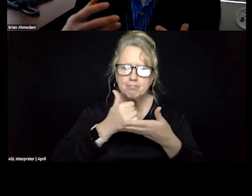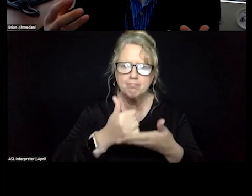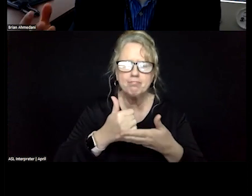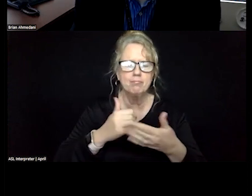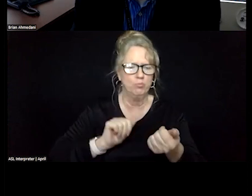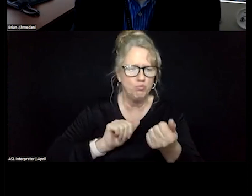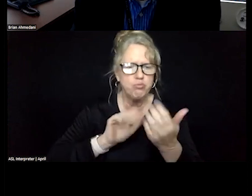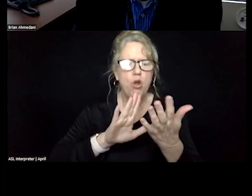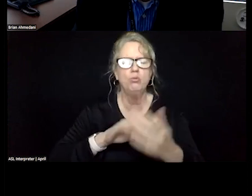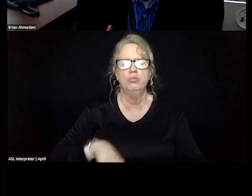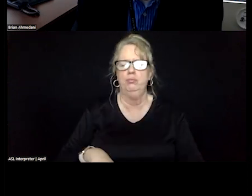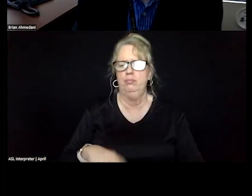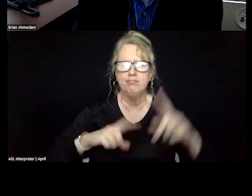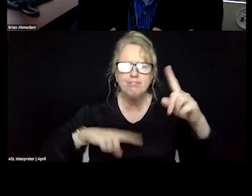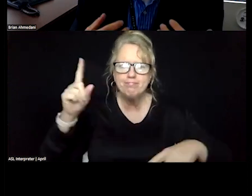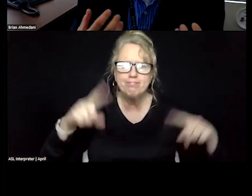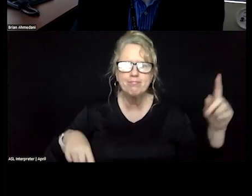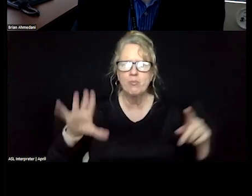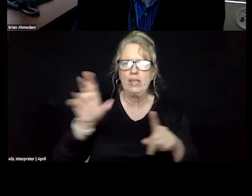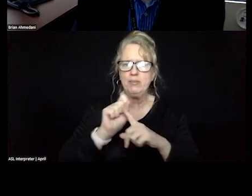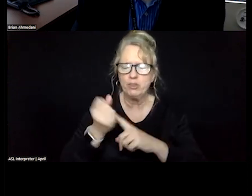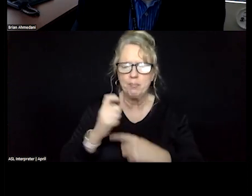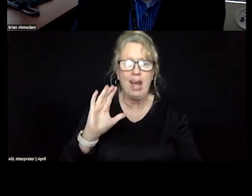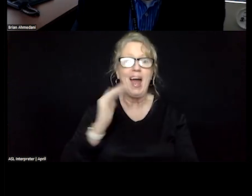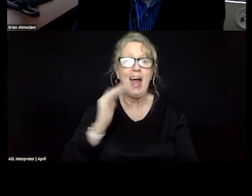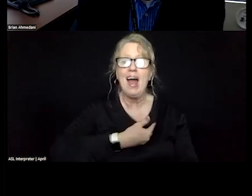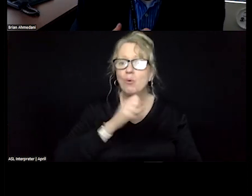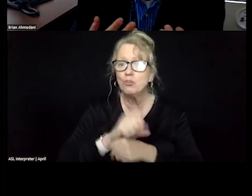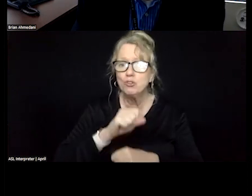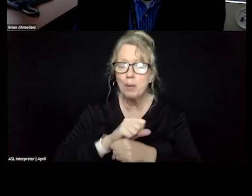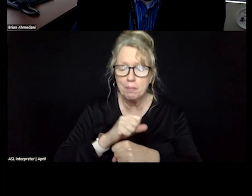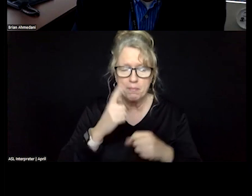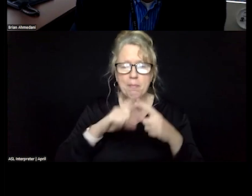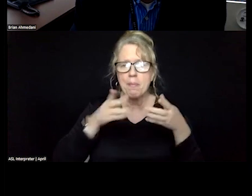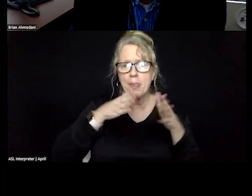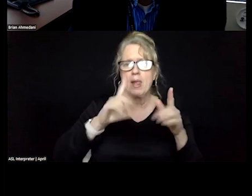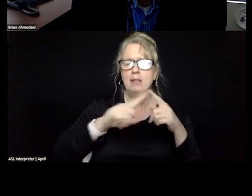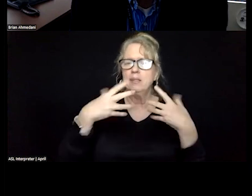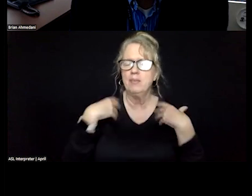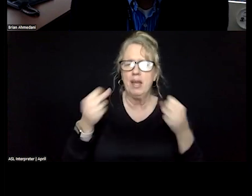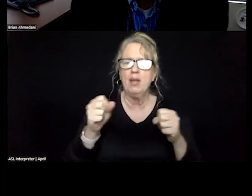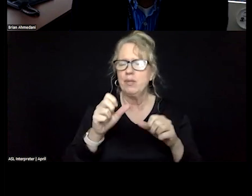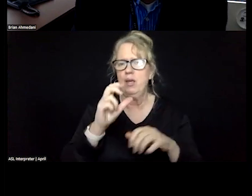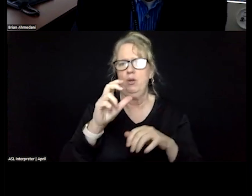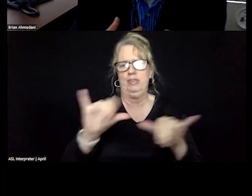SOME OF THEM CHOSE TO DO IT IN DIFFERENT SETTINGS. OUR JOB WAS TO LET THE HEALTHCARE SYSTEMS CHOOSE HOW TO DO IT AND